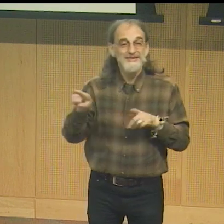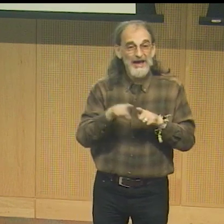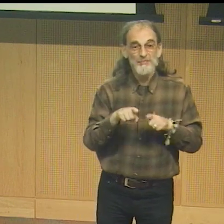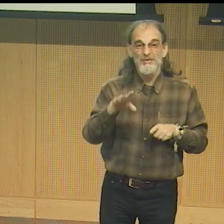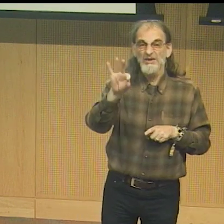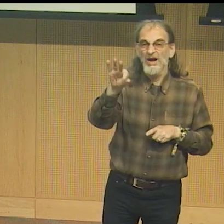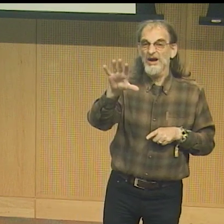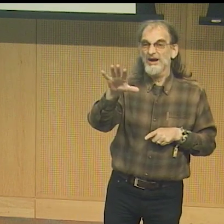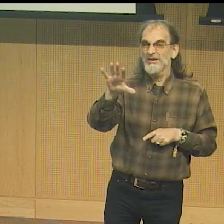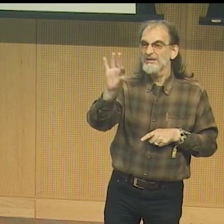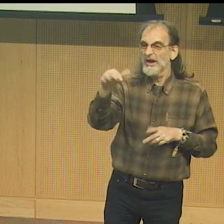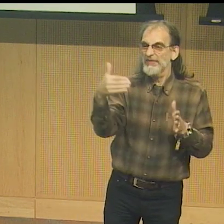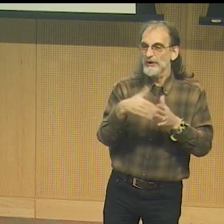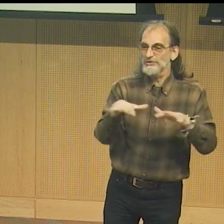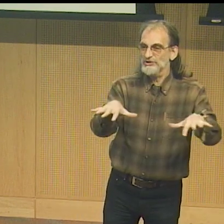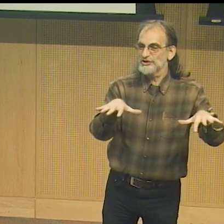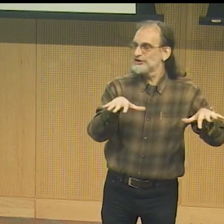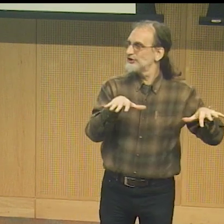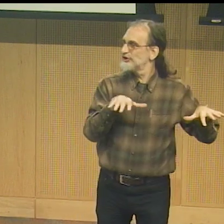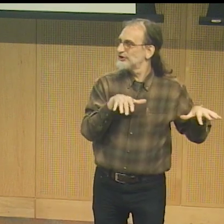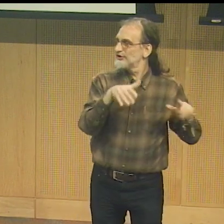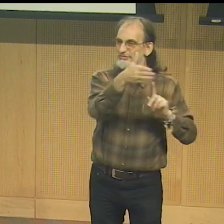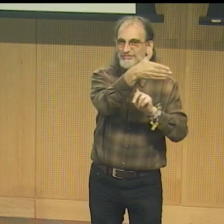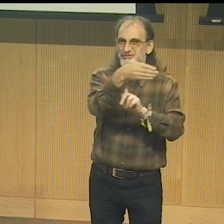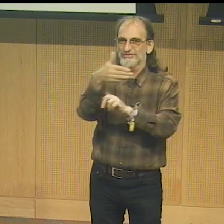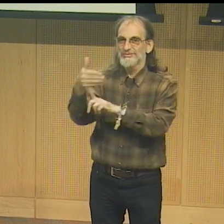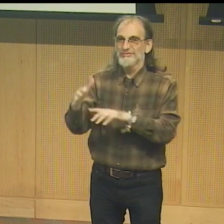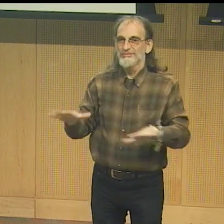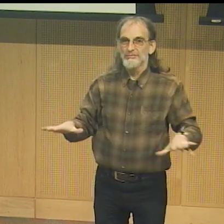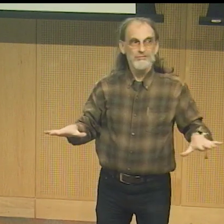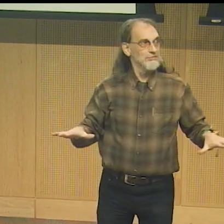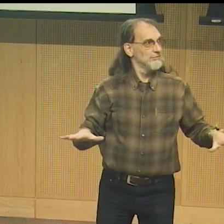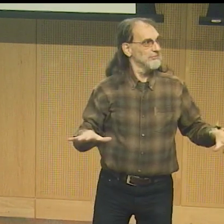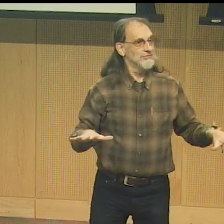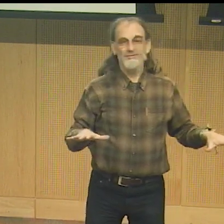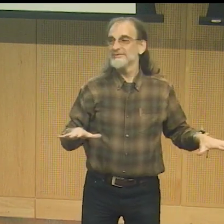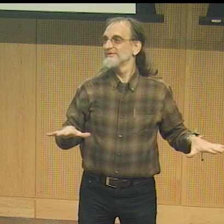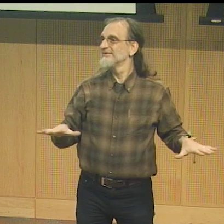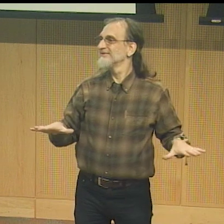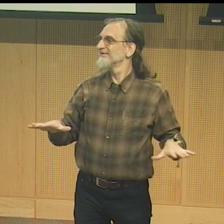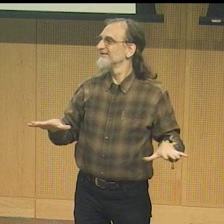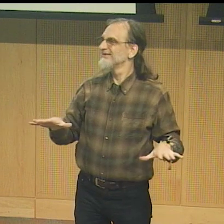There were 9,000 flags representative